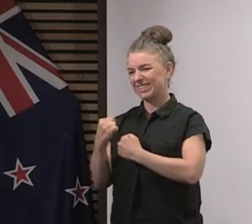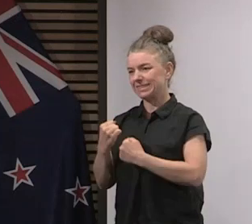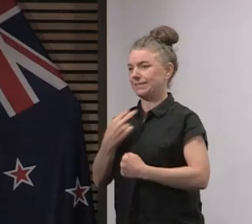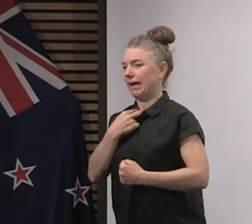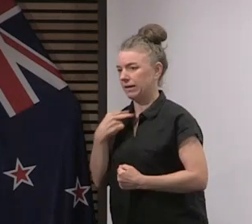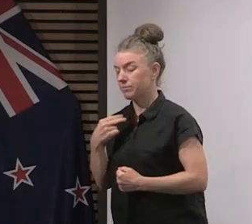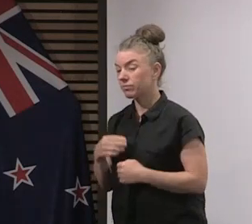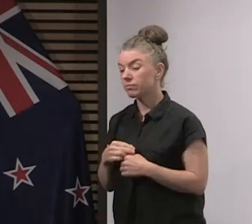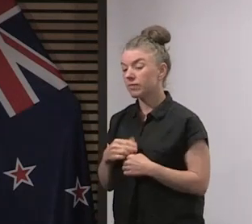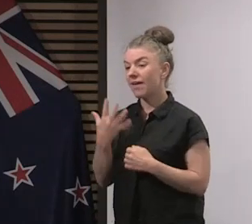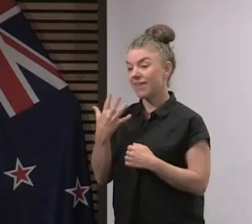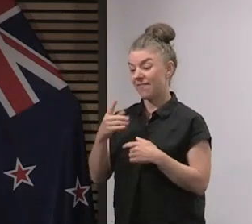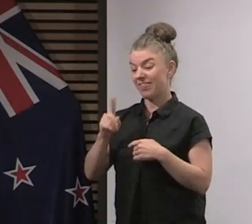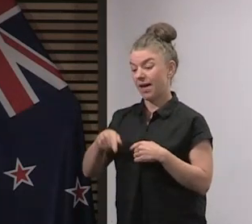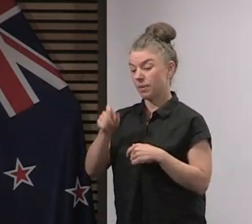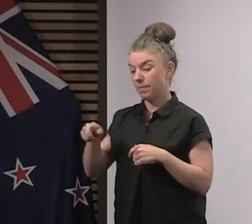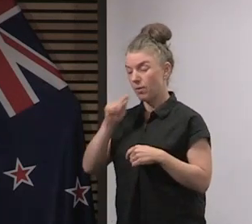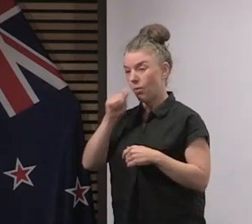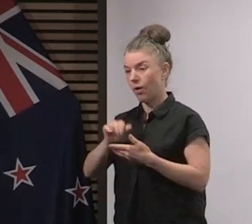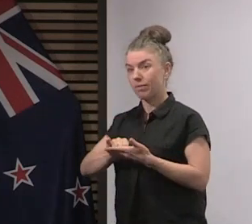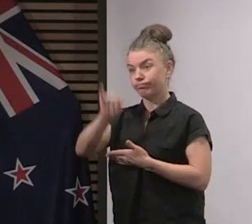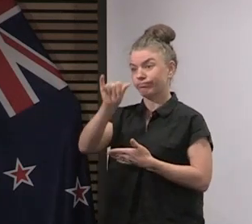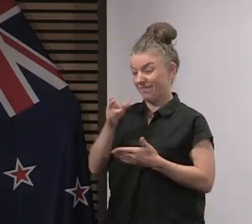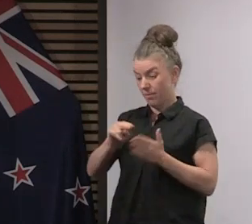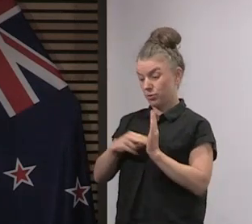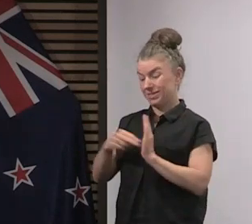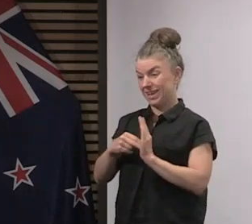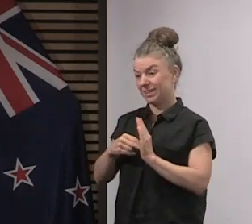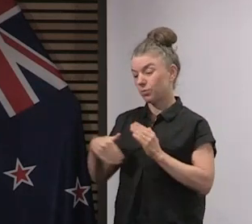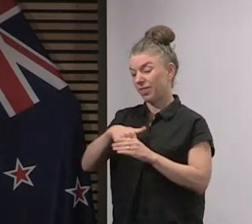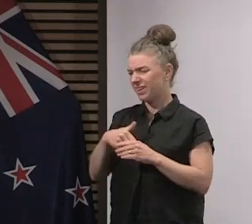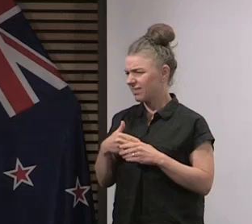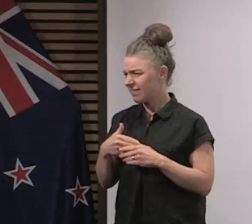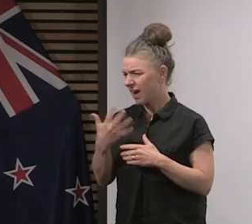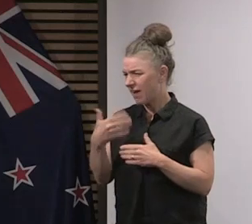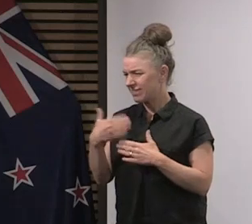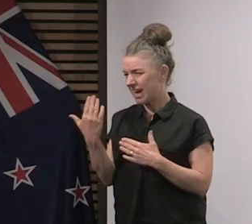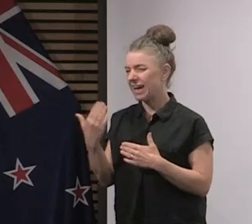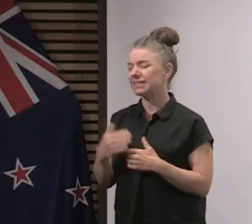have registered that they want to leave New Zealand. That is visitors here. And about 5,000